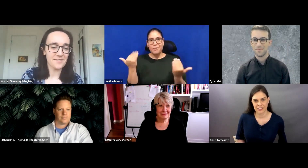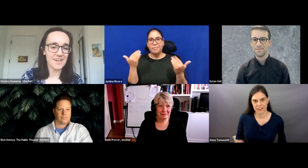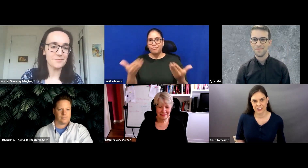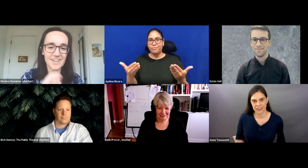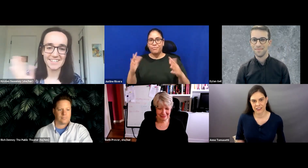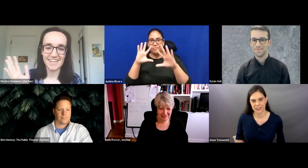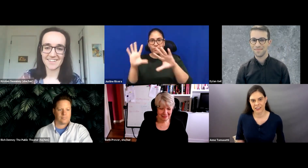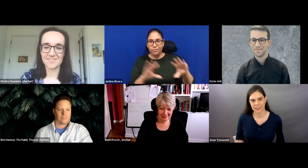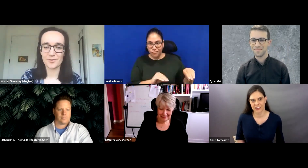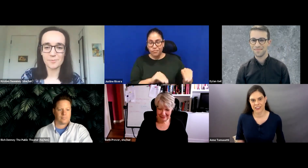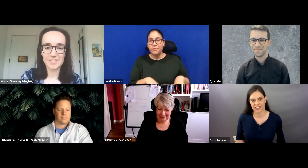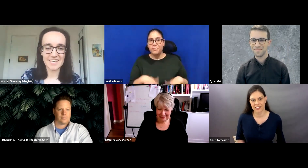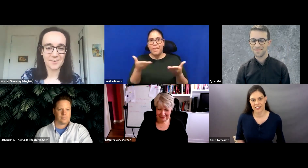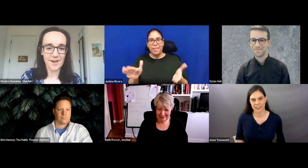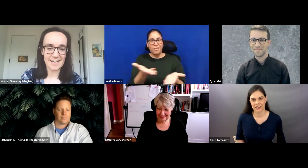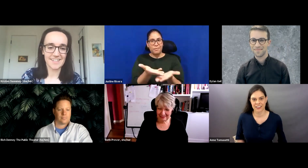off camera and let this group take it away.